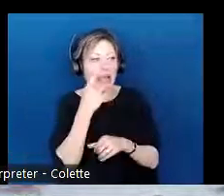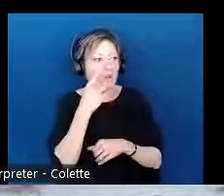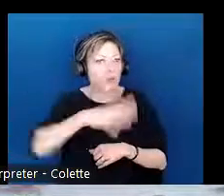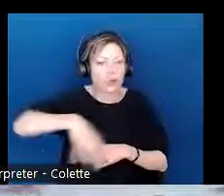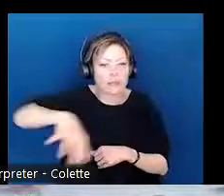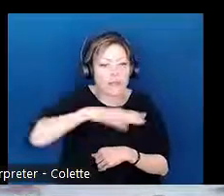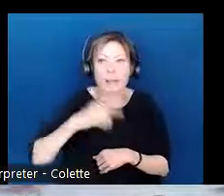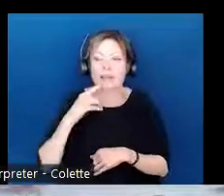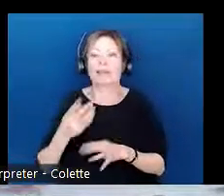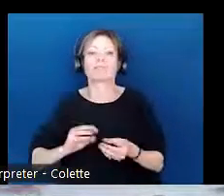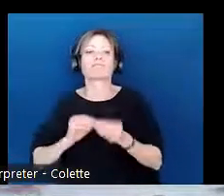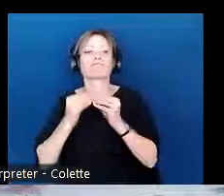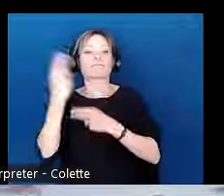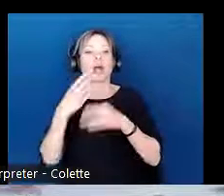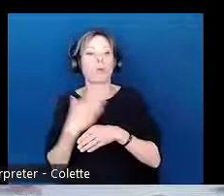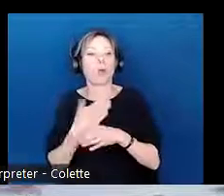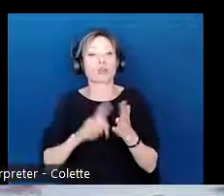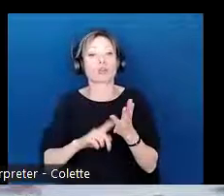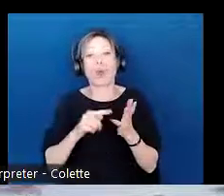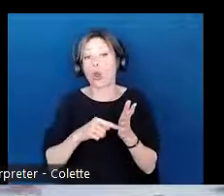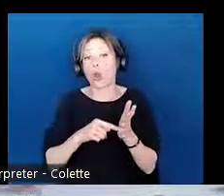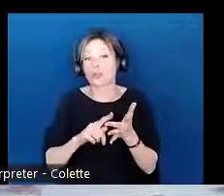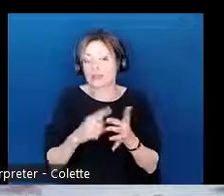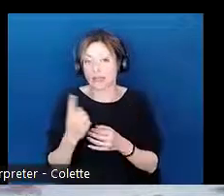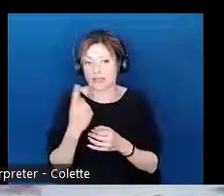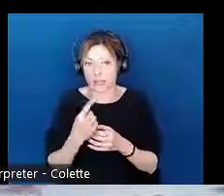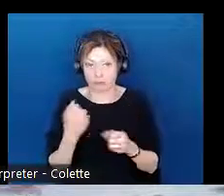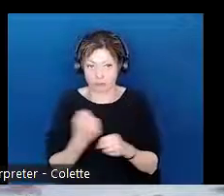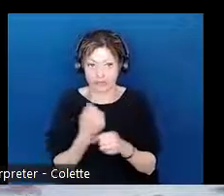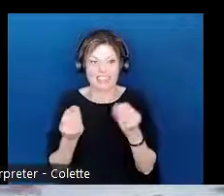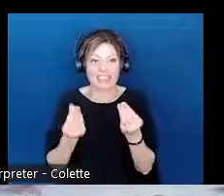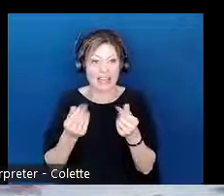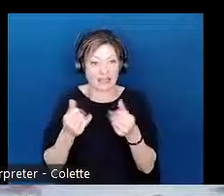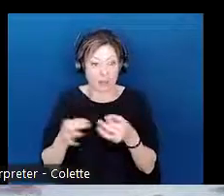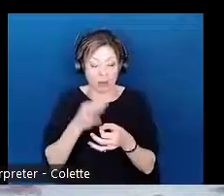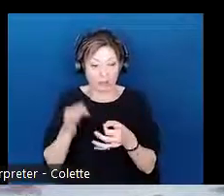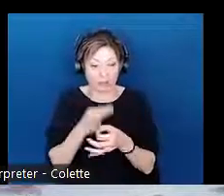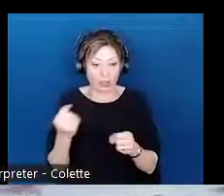so Lottie is a textiles artist and she's done these enamel centres of the heathland